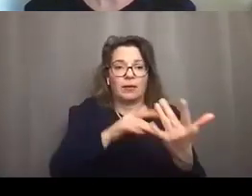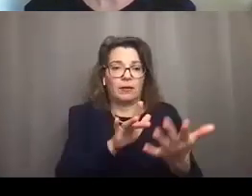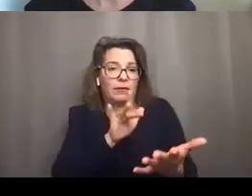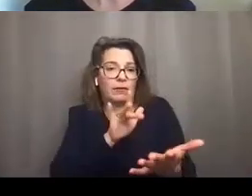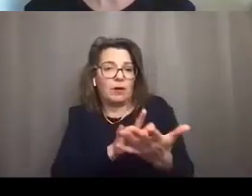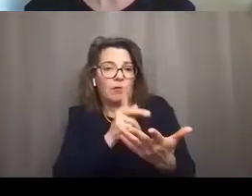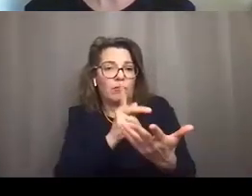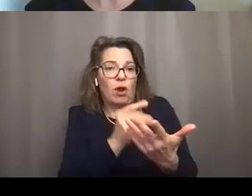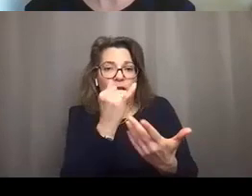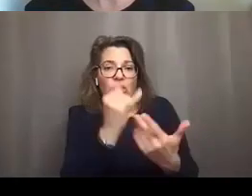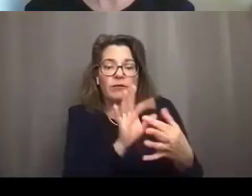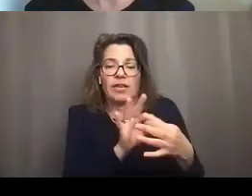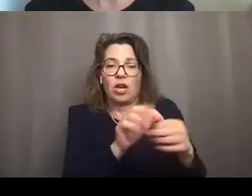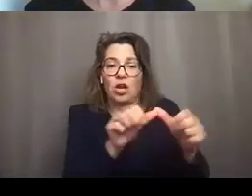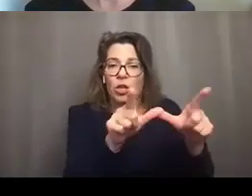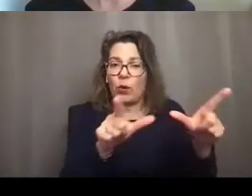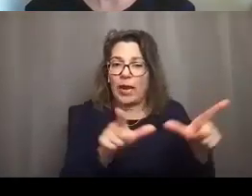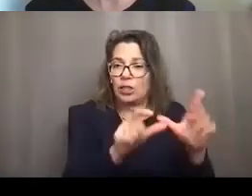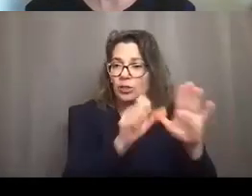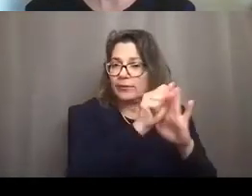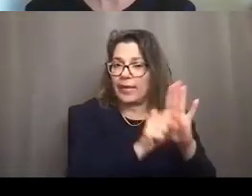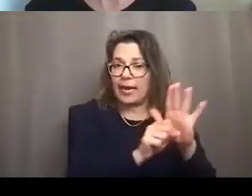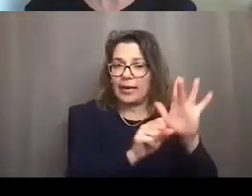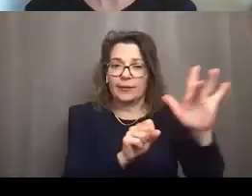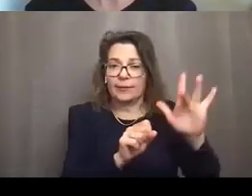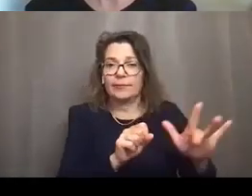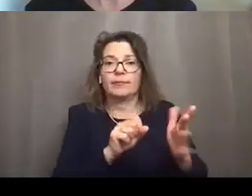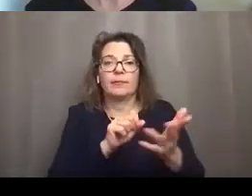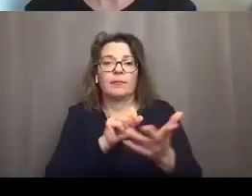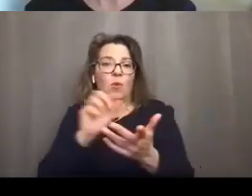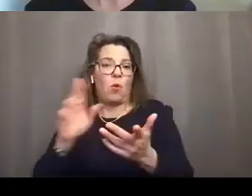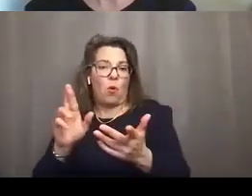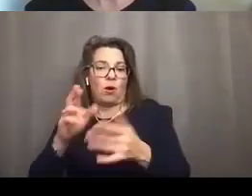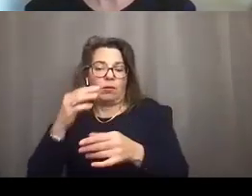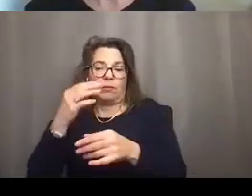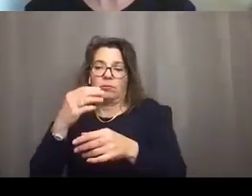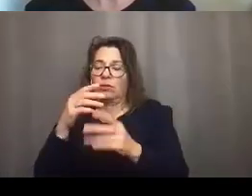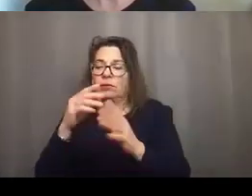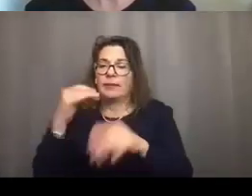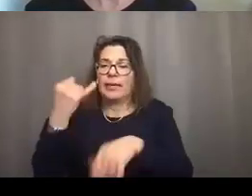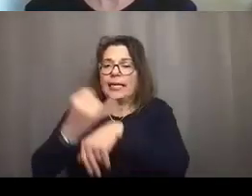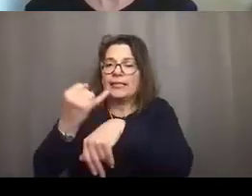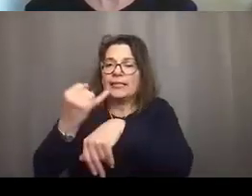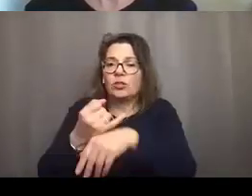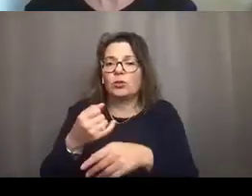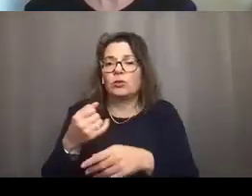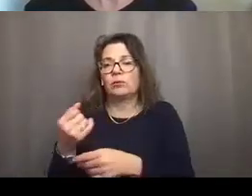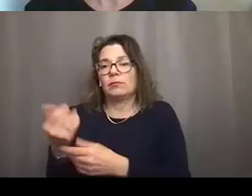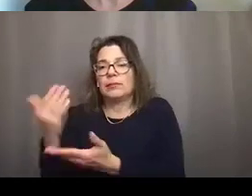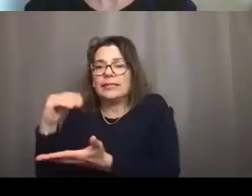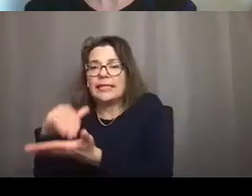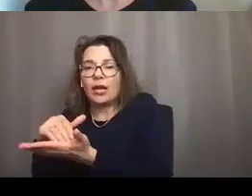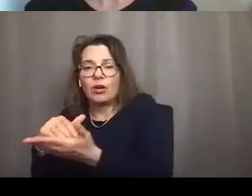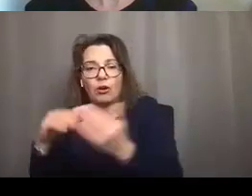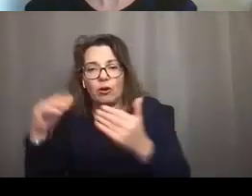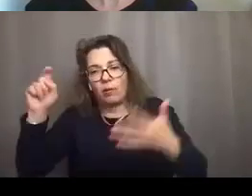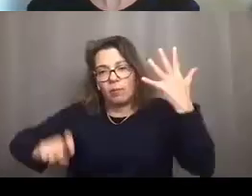based on the location of the awardee organization, or the administering Institute or Center. And then if you just scroll down